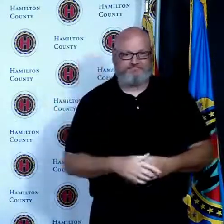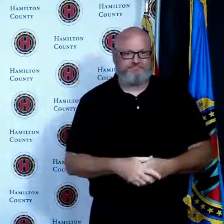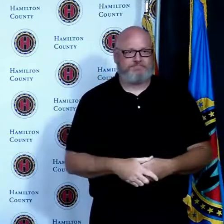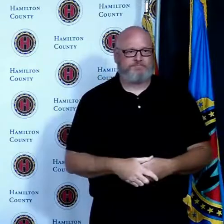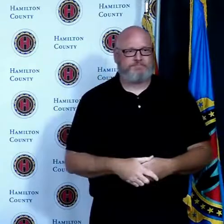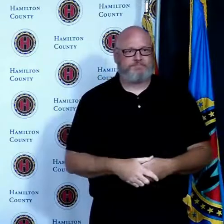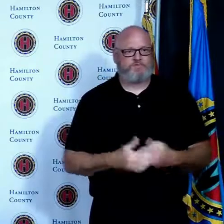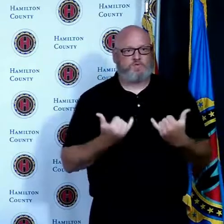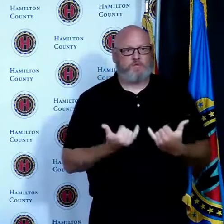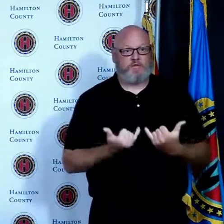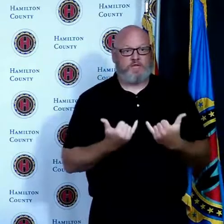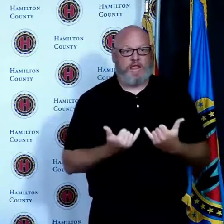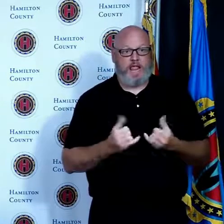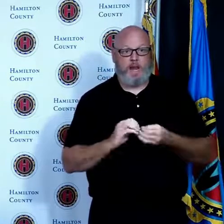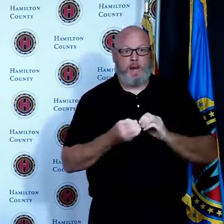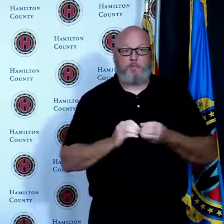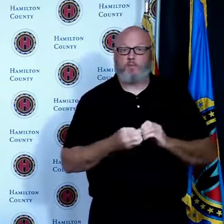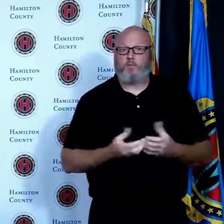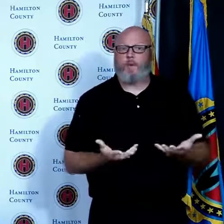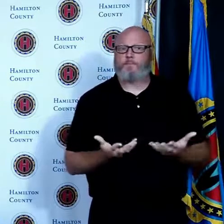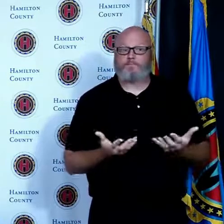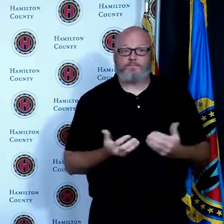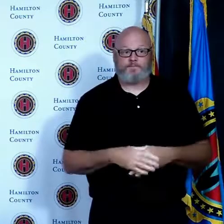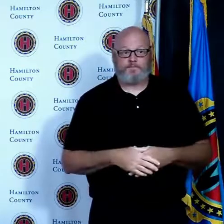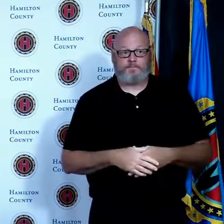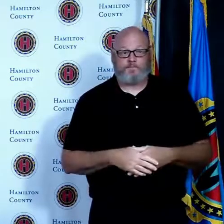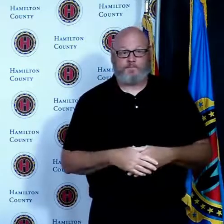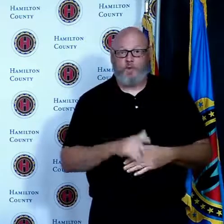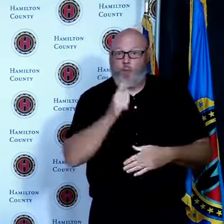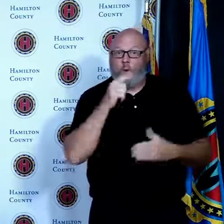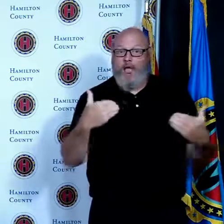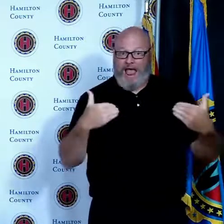our positive cases in Hamilton County are ten thousand six hundred and